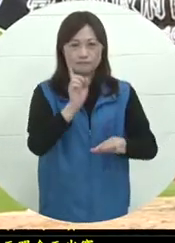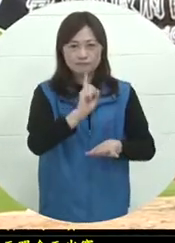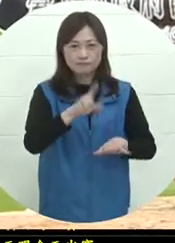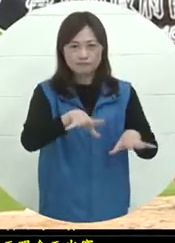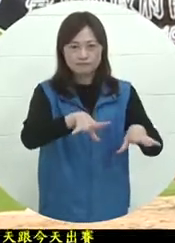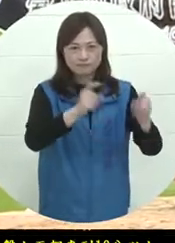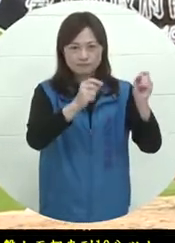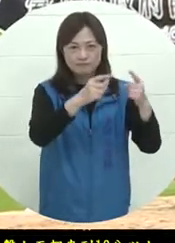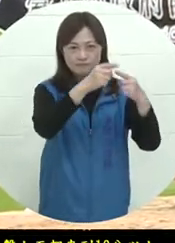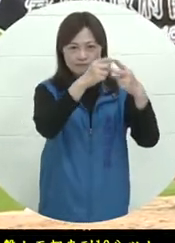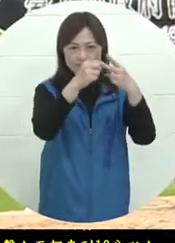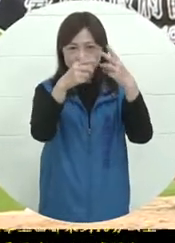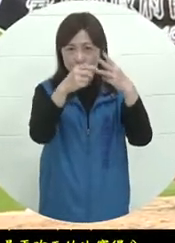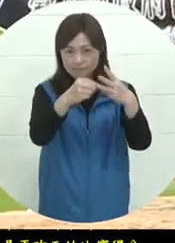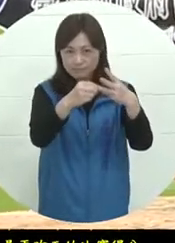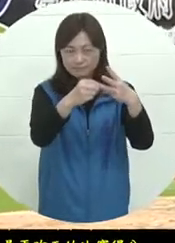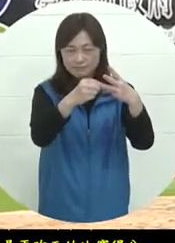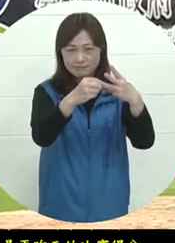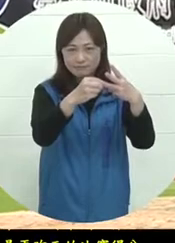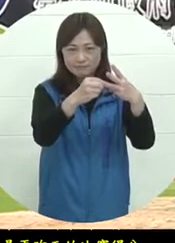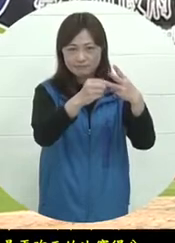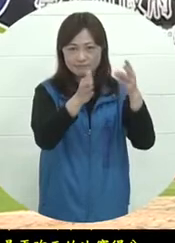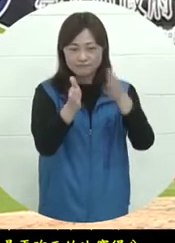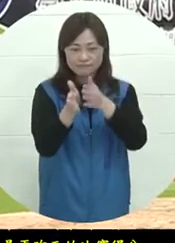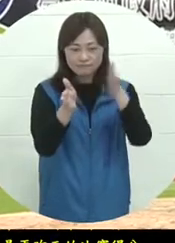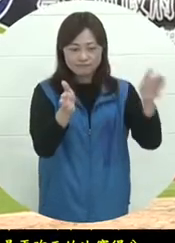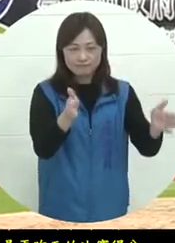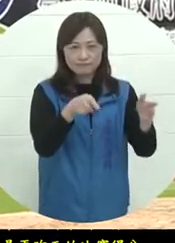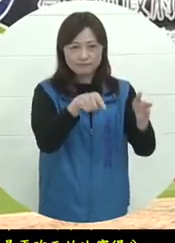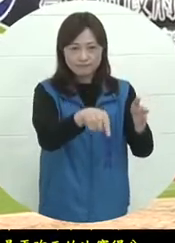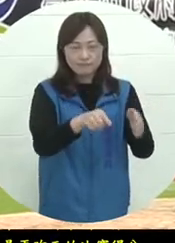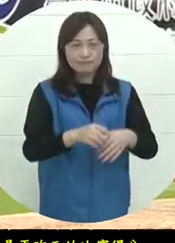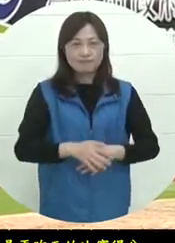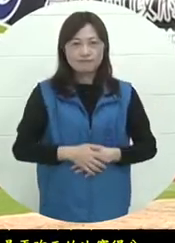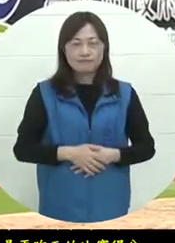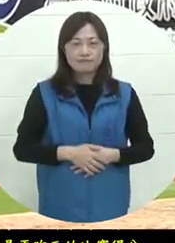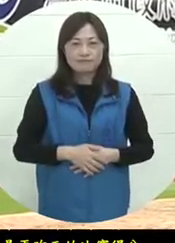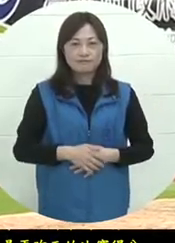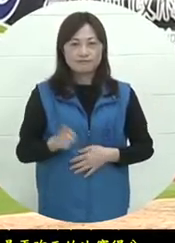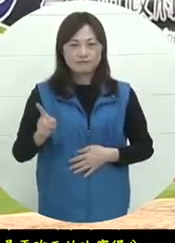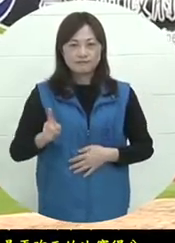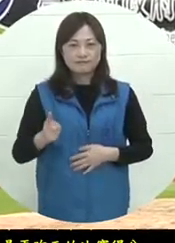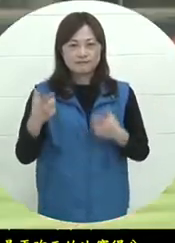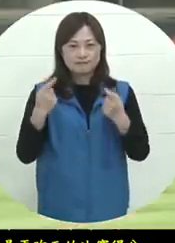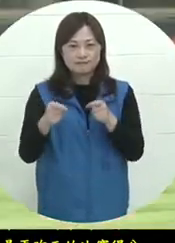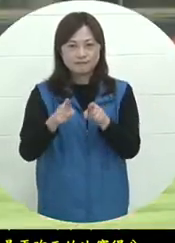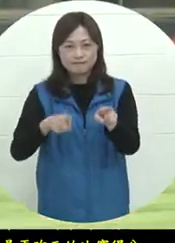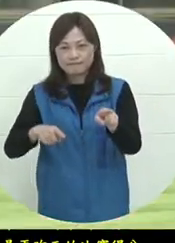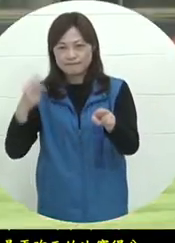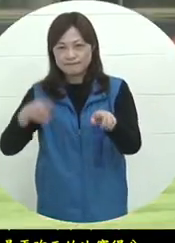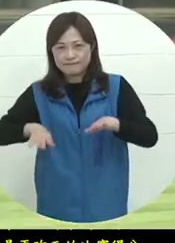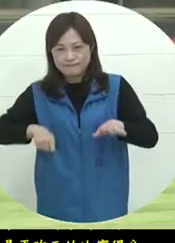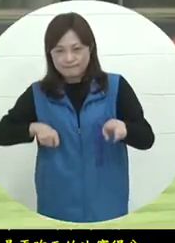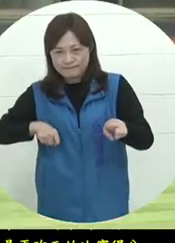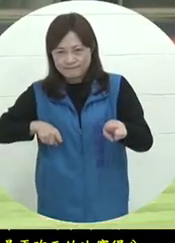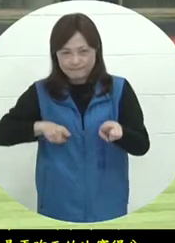Well, after the opponent achieved a reversal and took the lead , it needed to get the points back. In this case, the